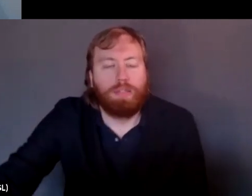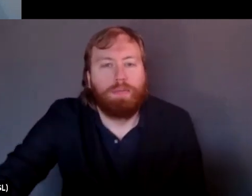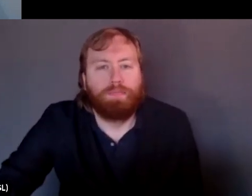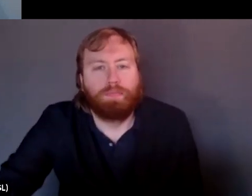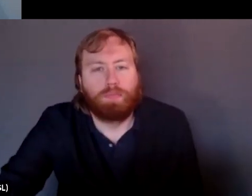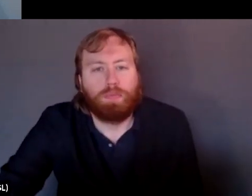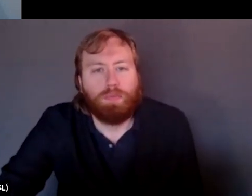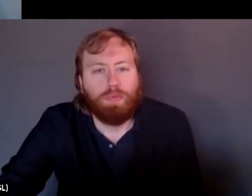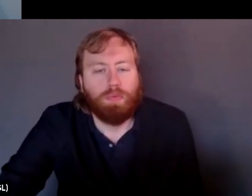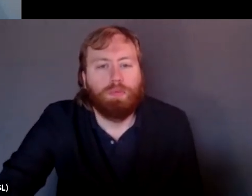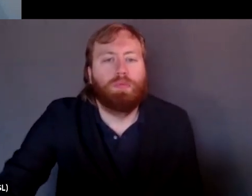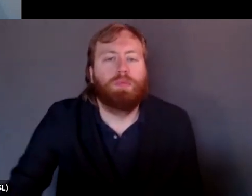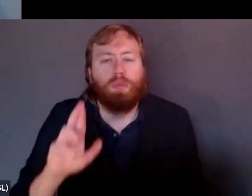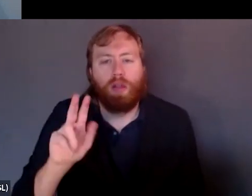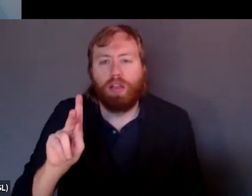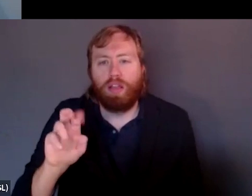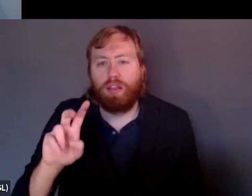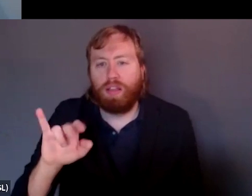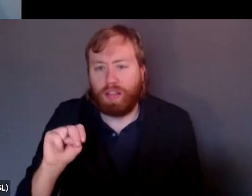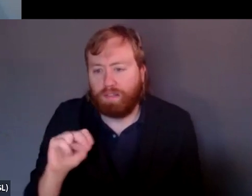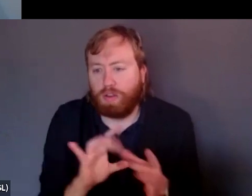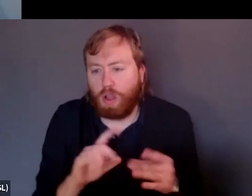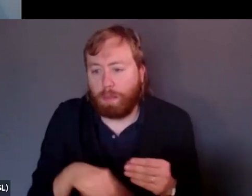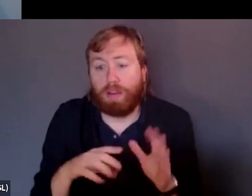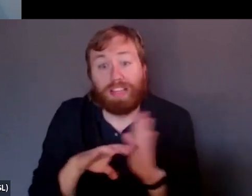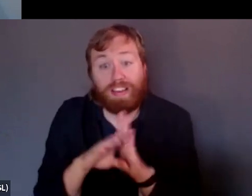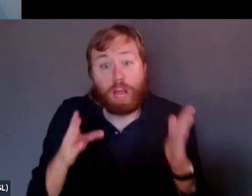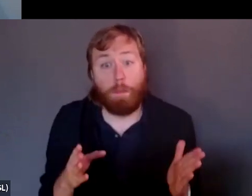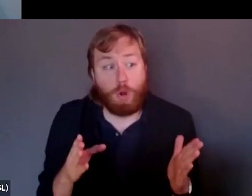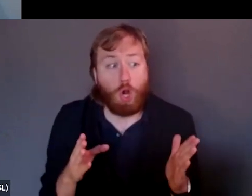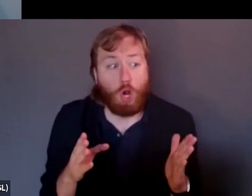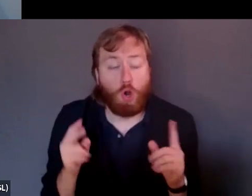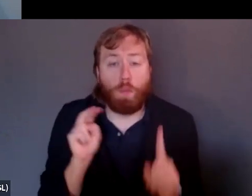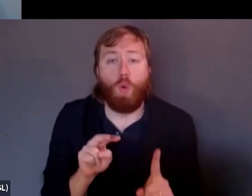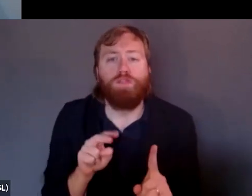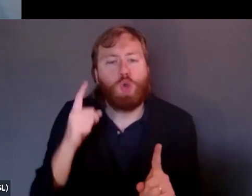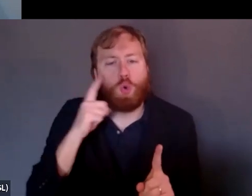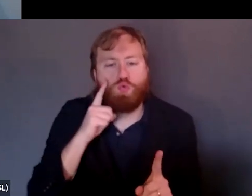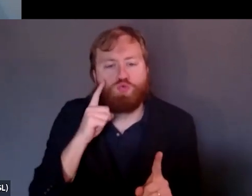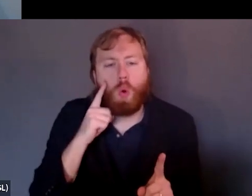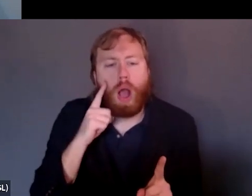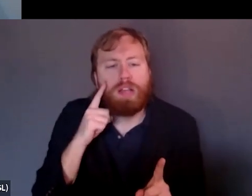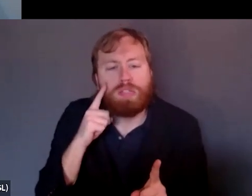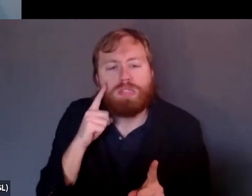making a site fully accessible adds probably 33% to 40%